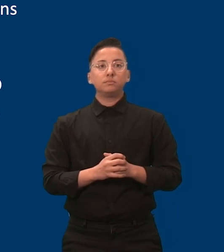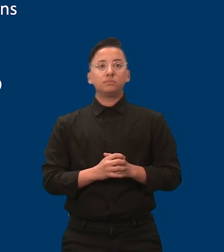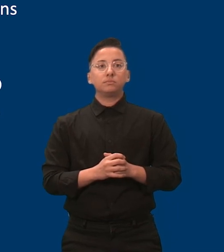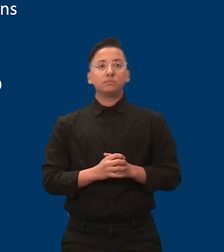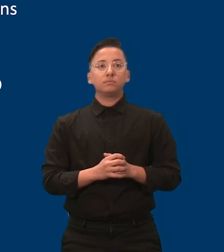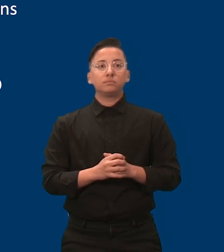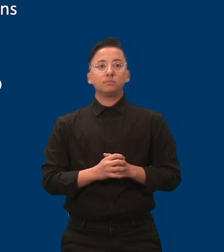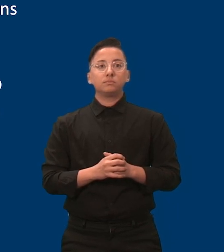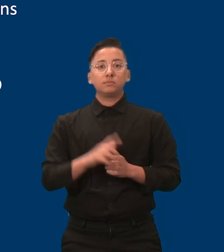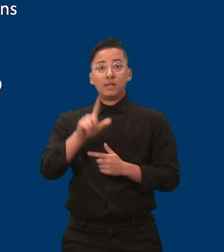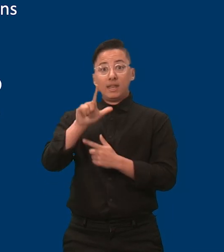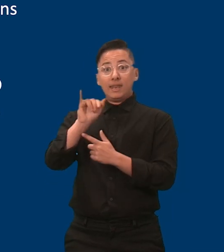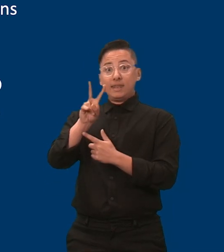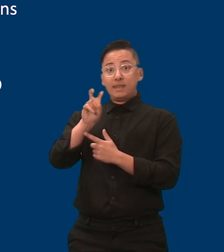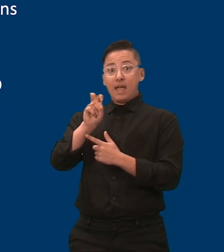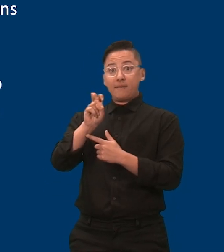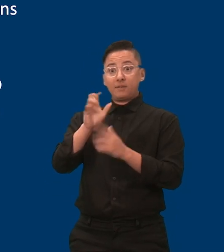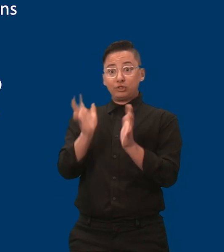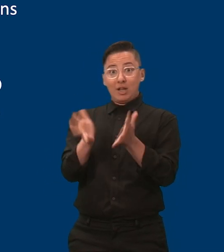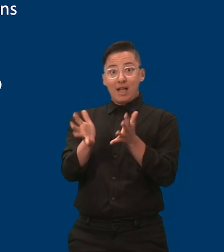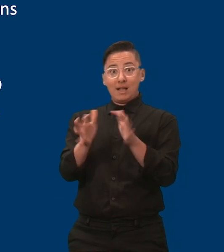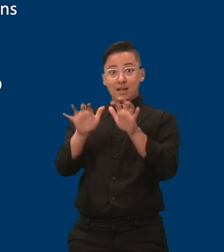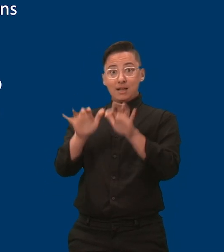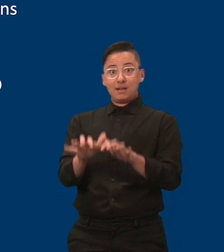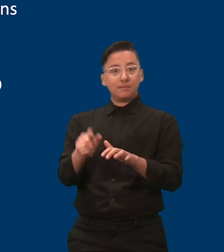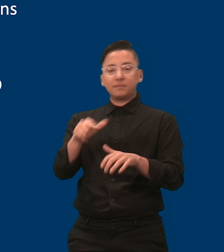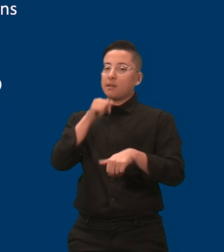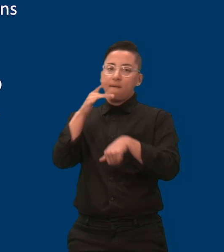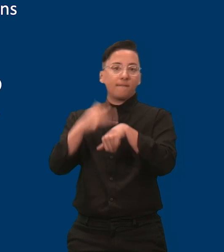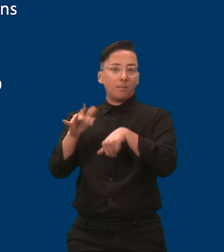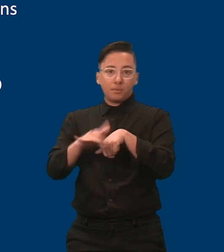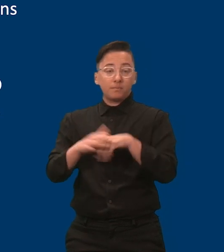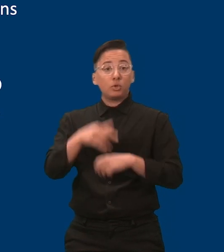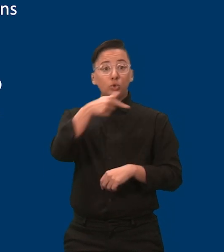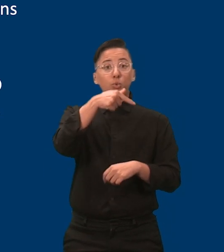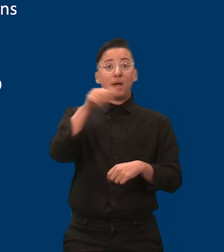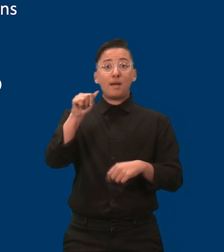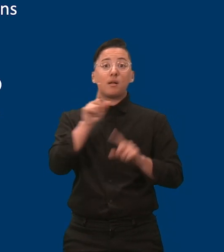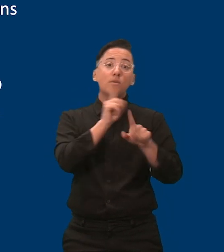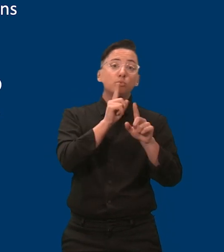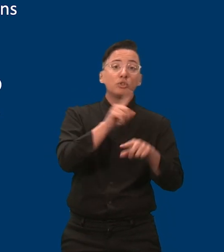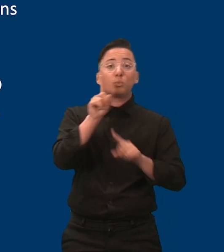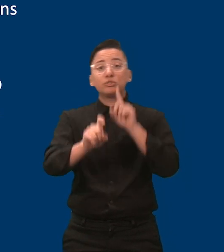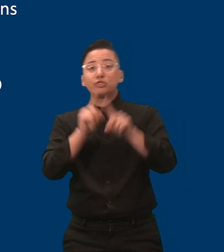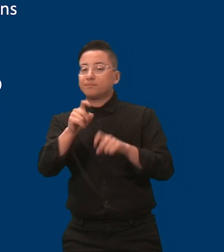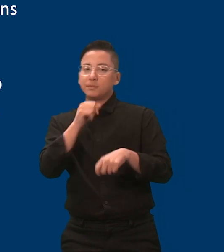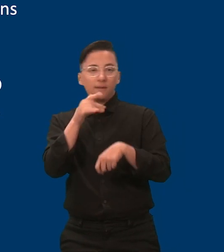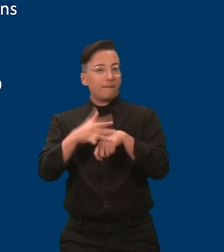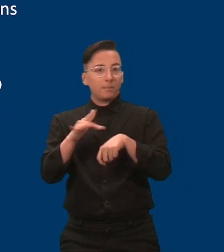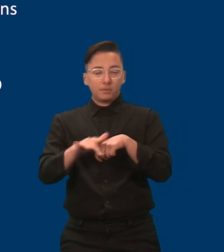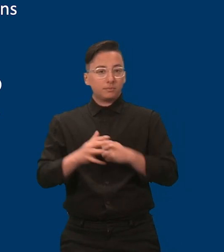and answer portion. MCD will be conducting virtual community conversations